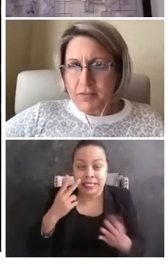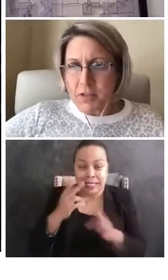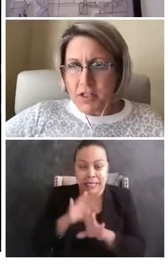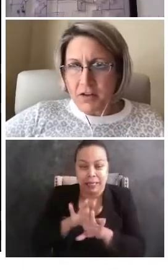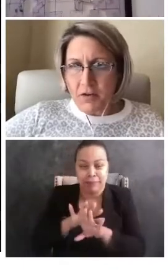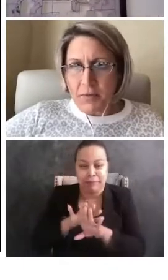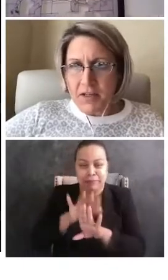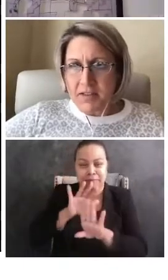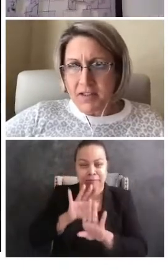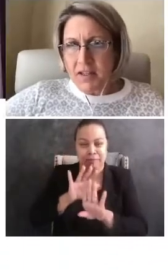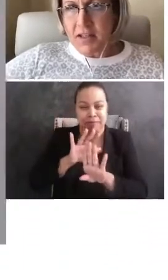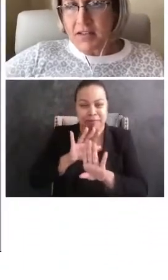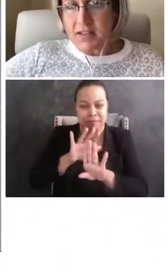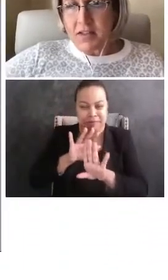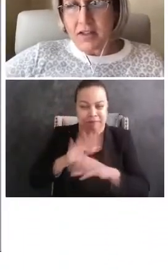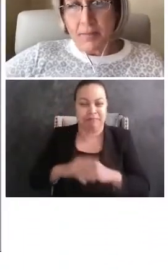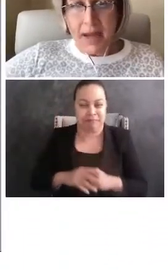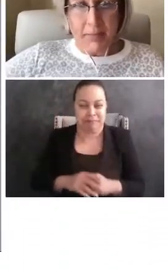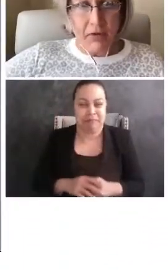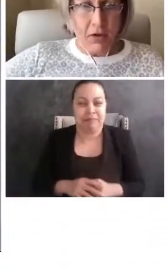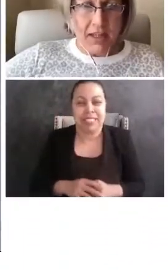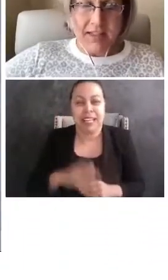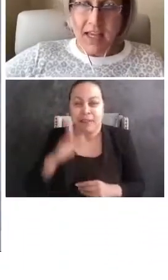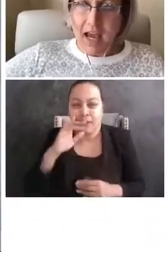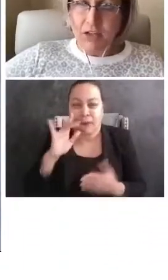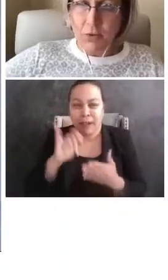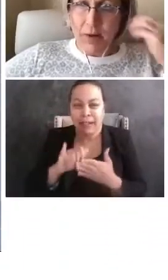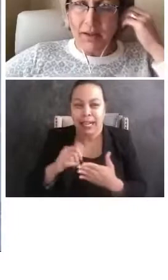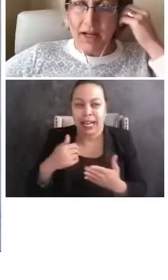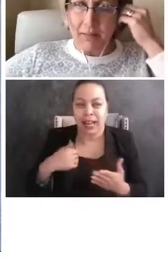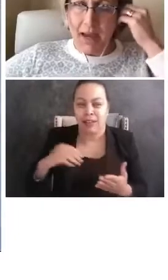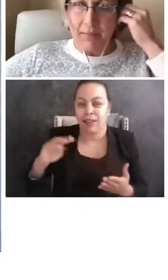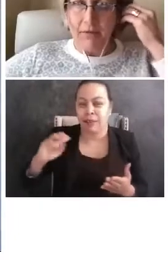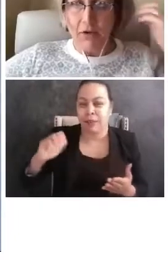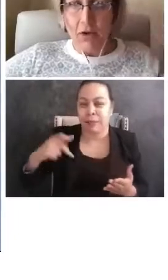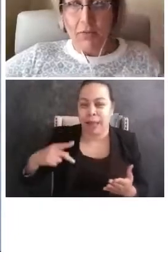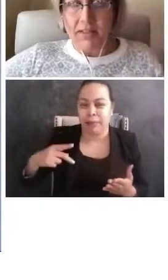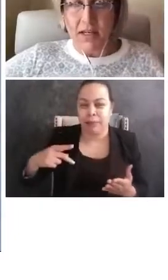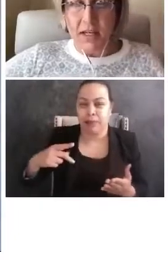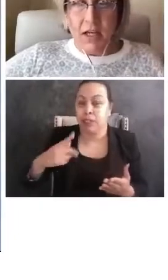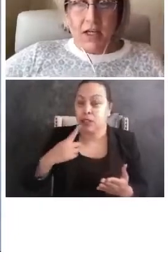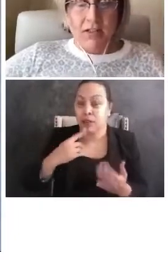This is the actual redlining map of Oklahoma City.